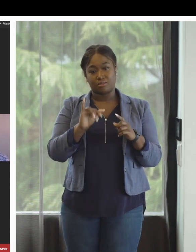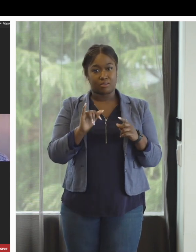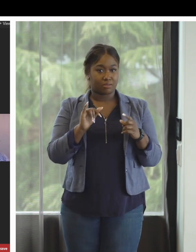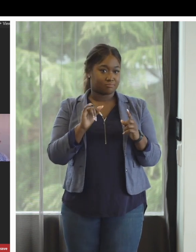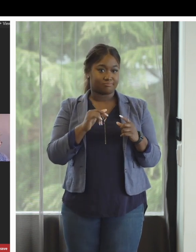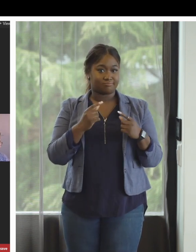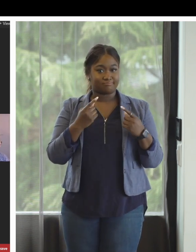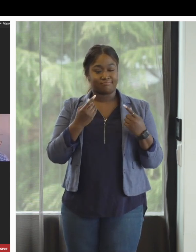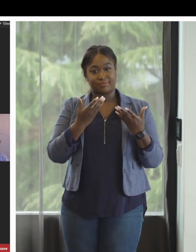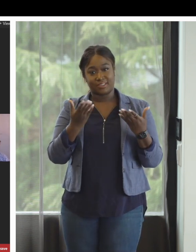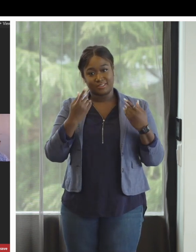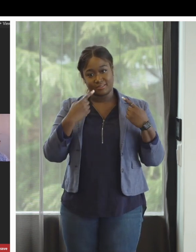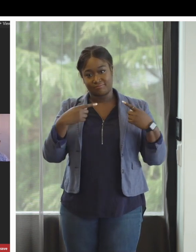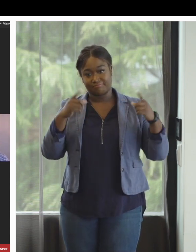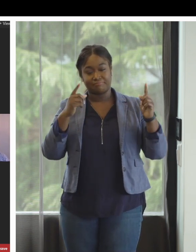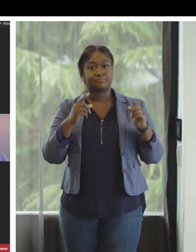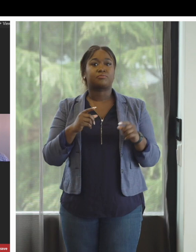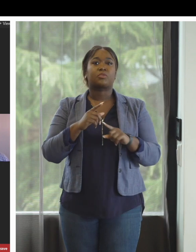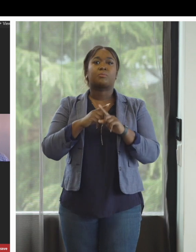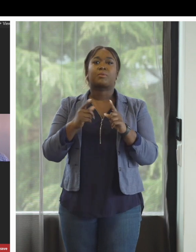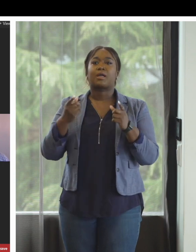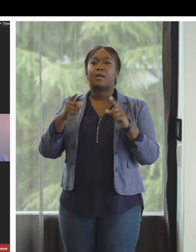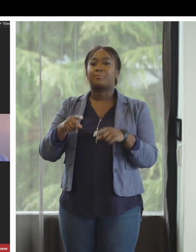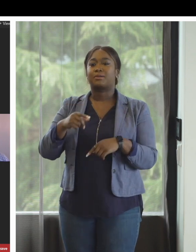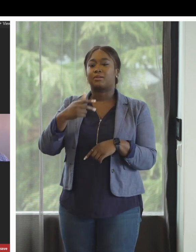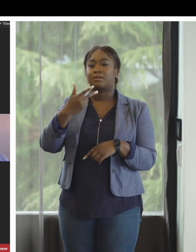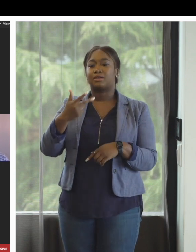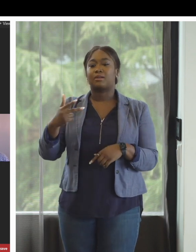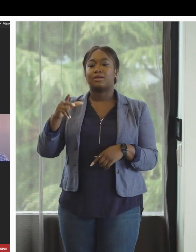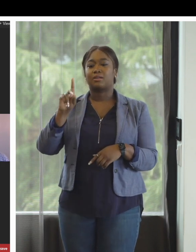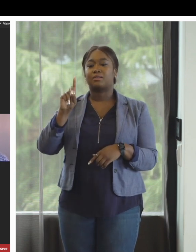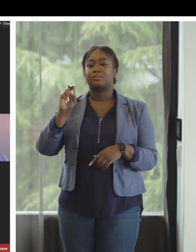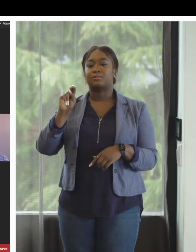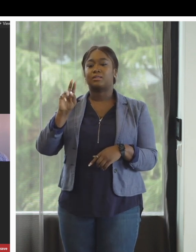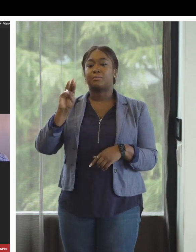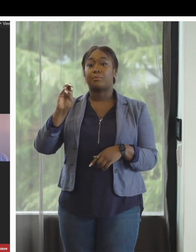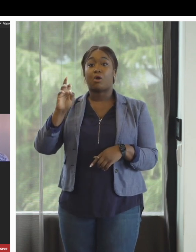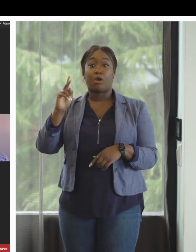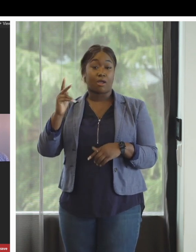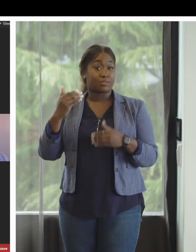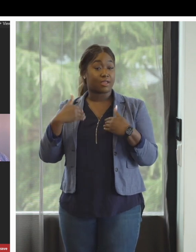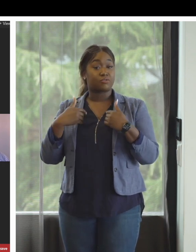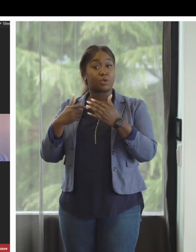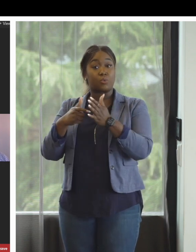in Denmark the -- it's required that in order to